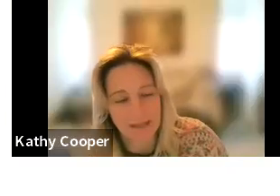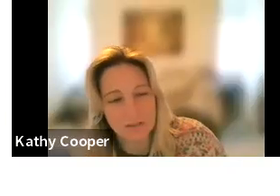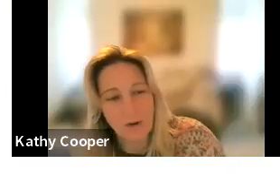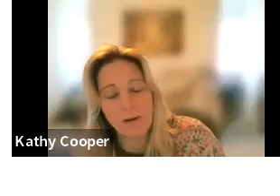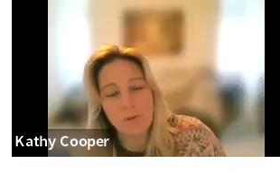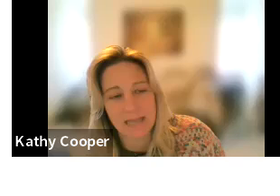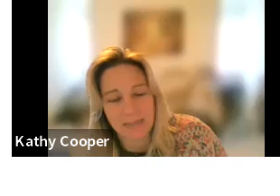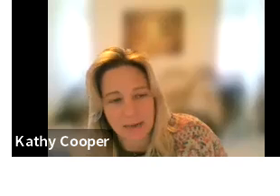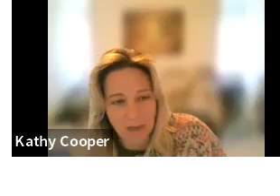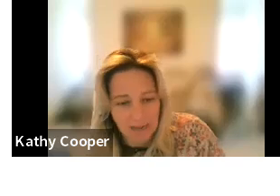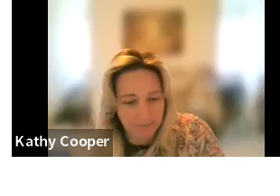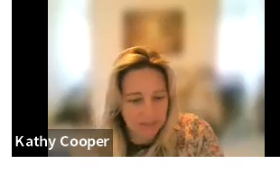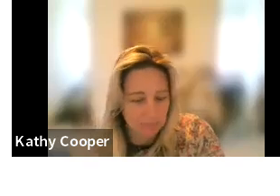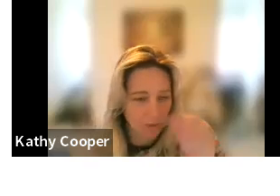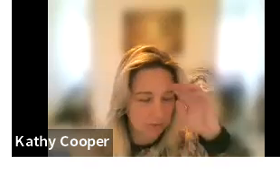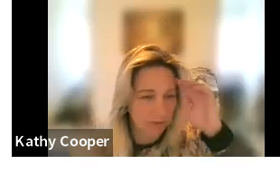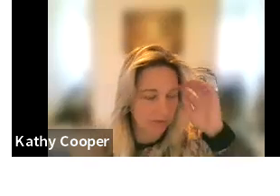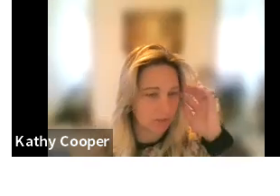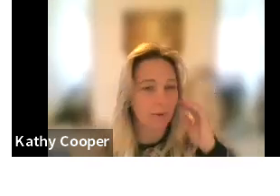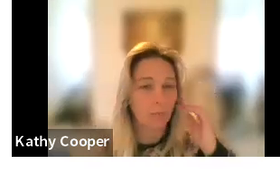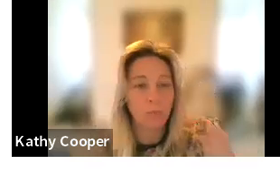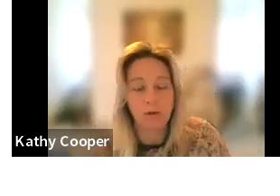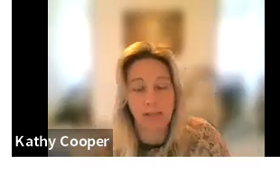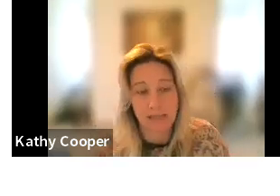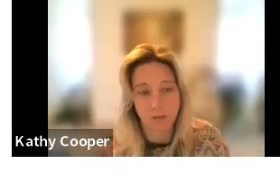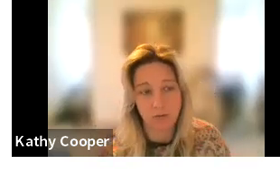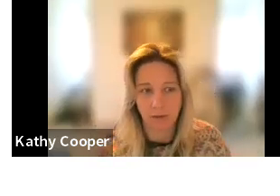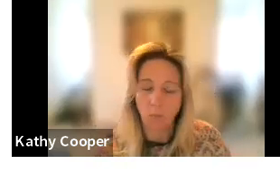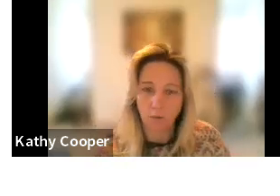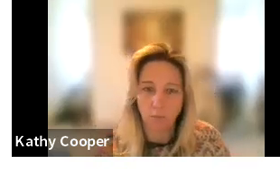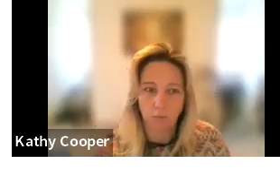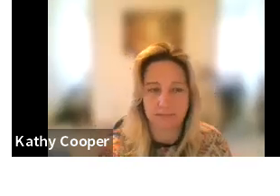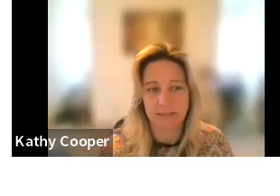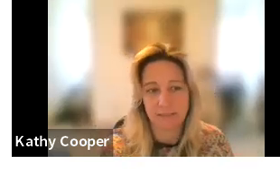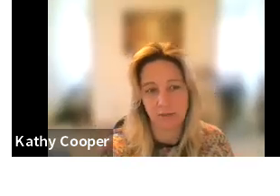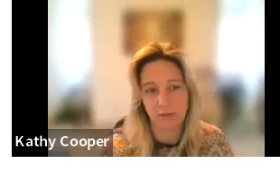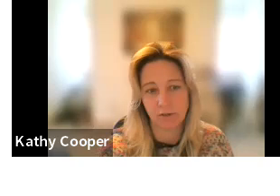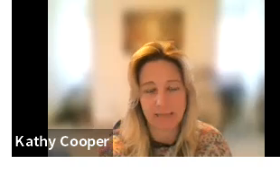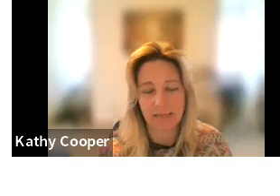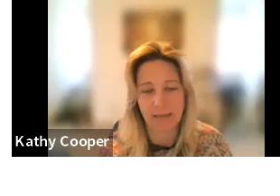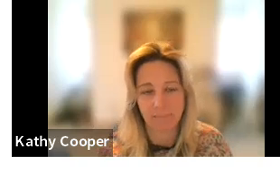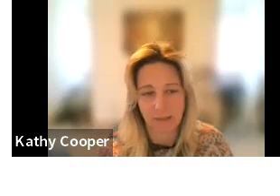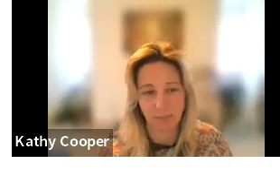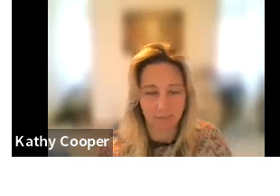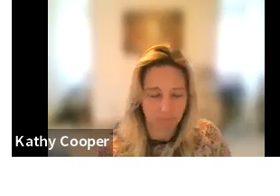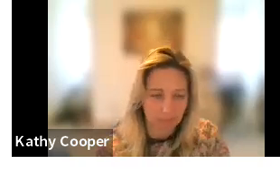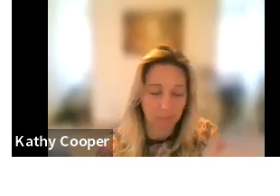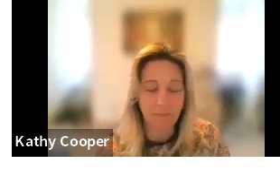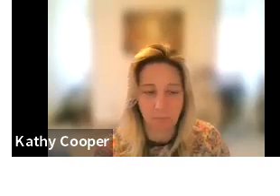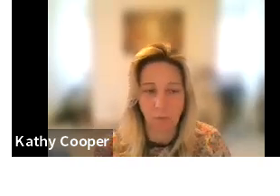Go ahead Kathy. And and oh, go ahead and go ahead, Cathy Sorry. This is Kathy. So this? Alright, Tim! This is Kathy, so I will say that I have seen some questions in the chat.